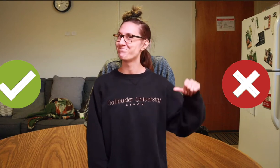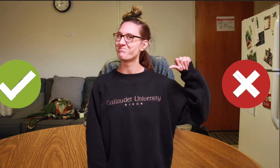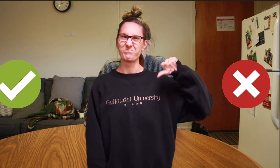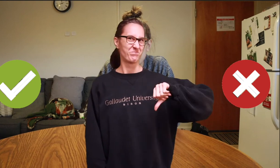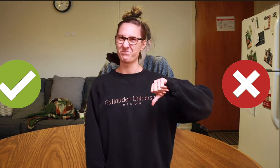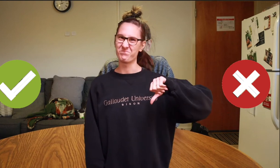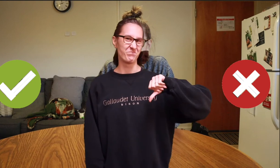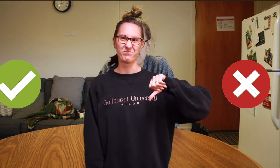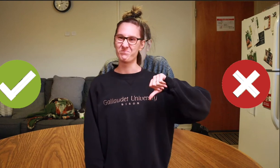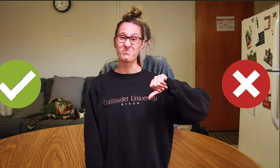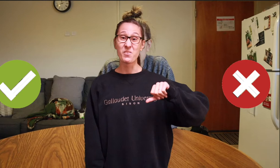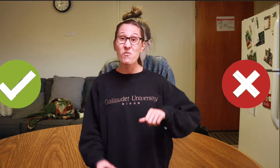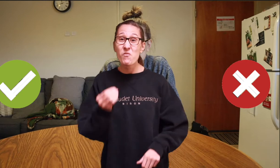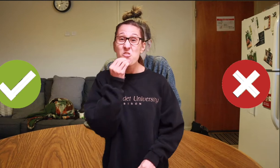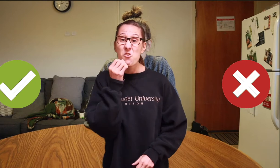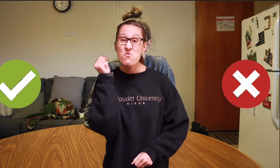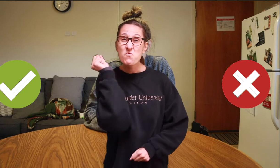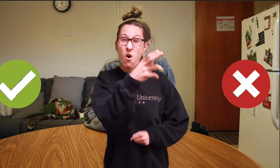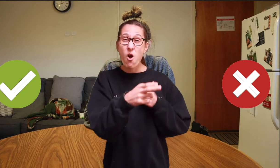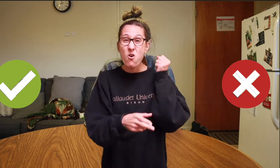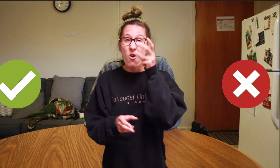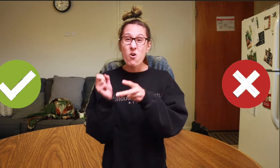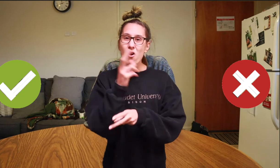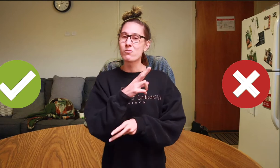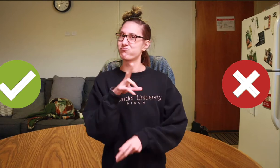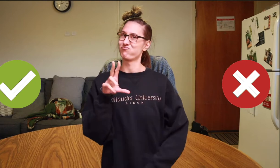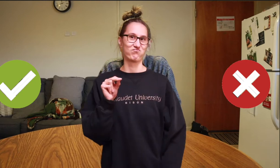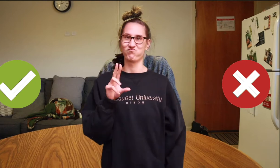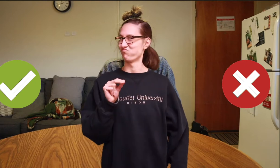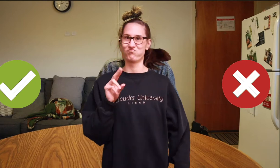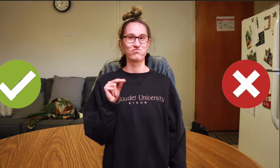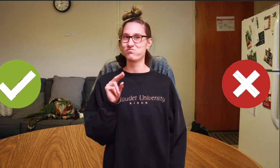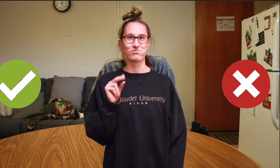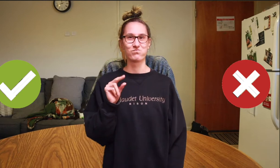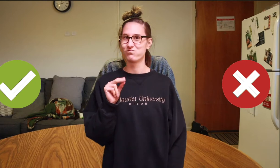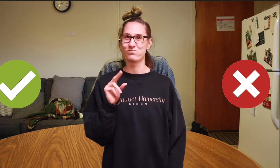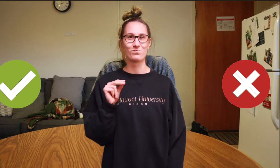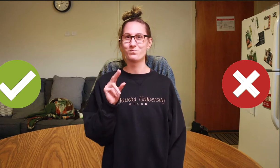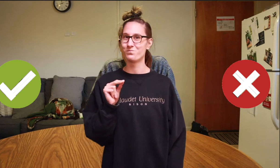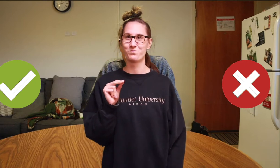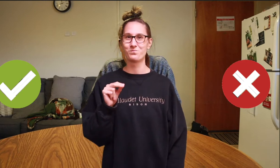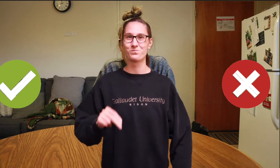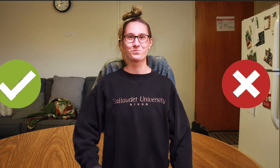Bad. Don't throw food